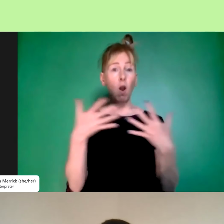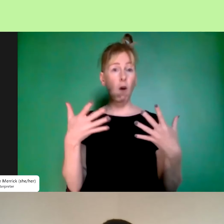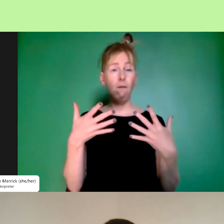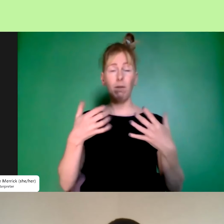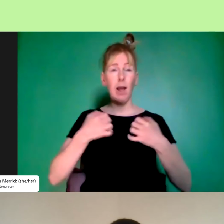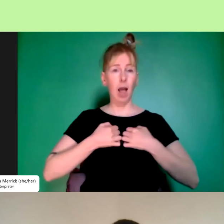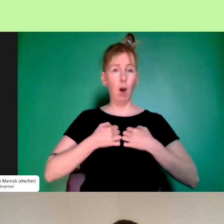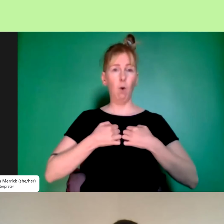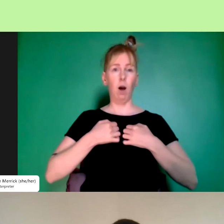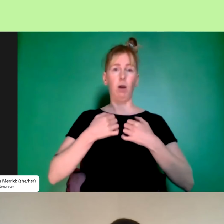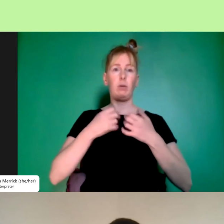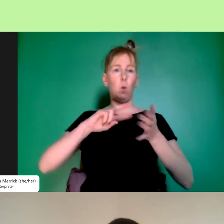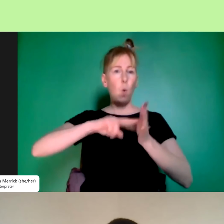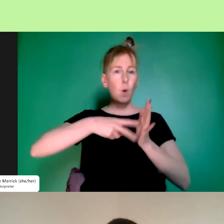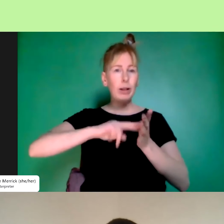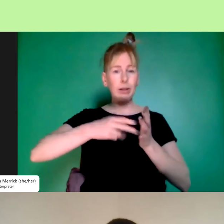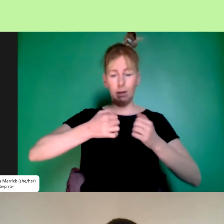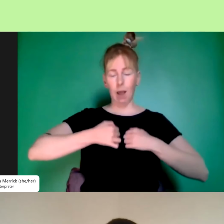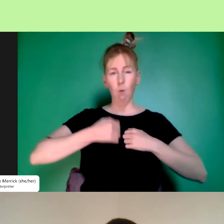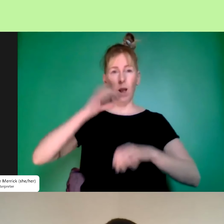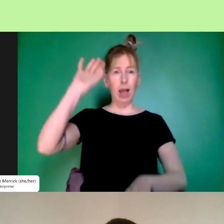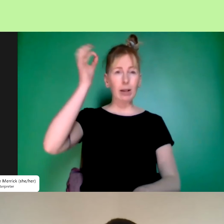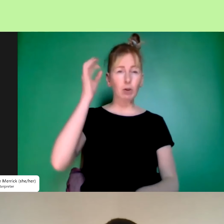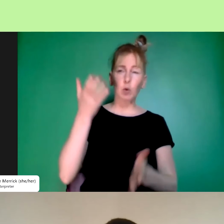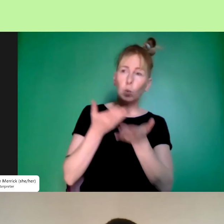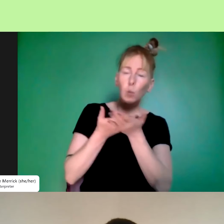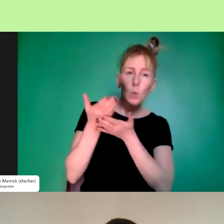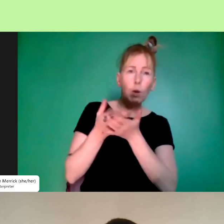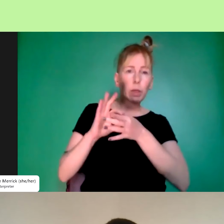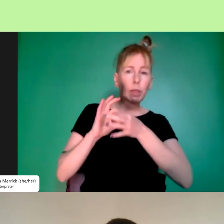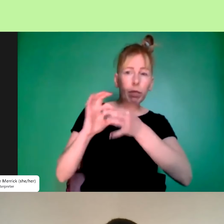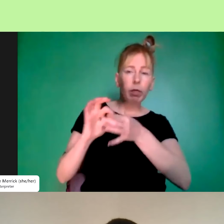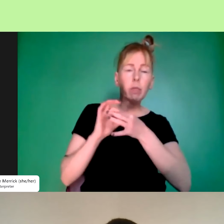working within and working through negotiating with our own legacies are colonial